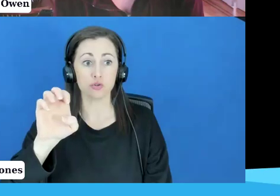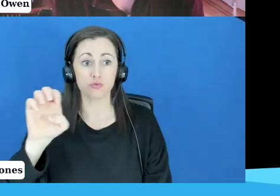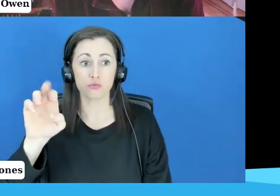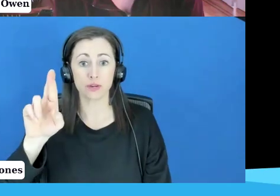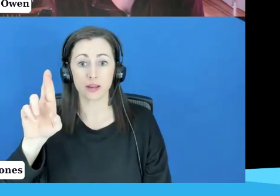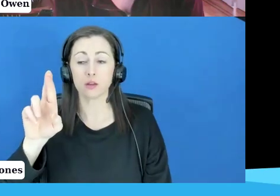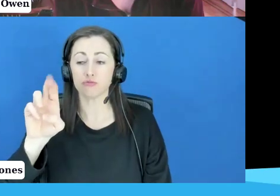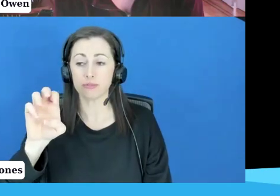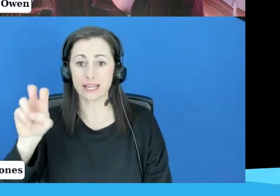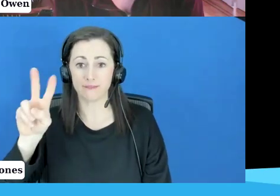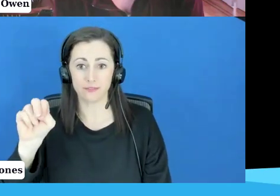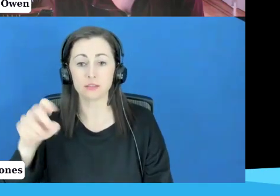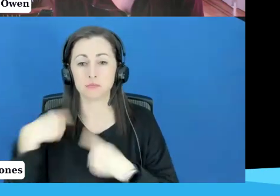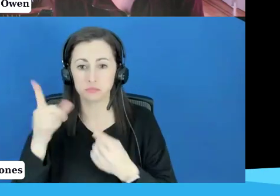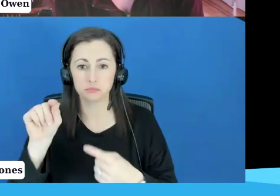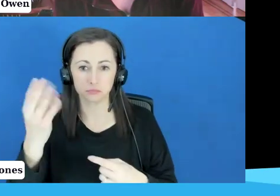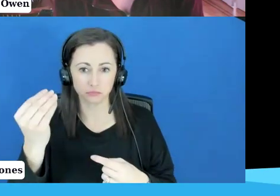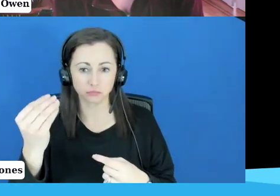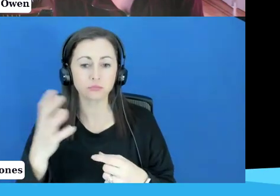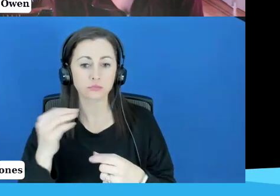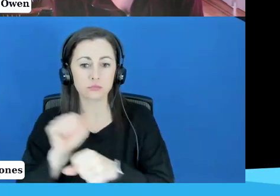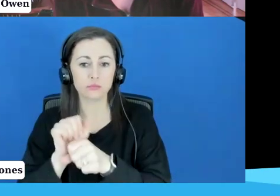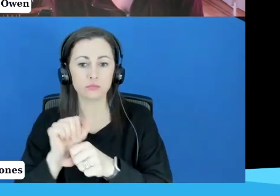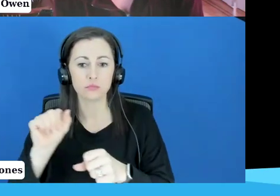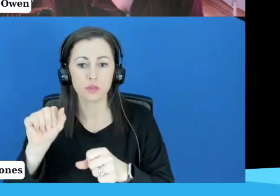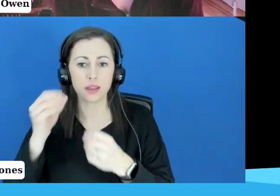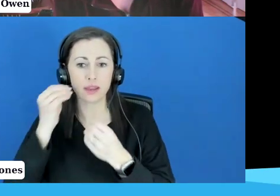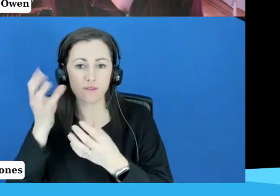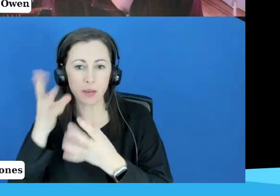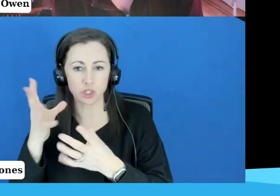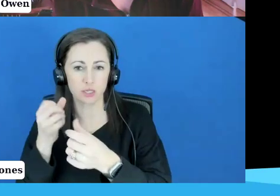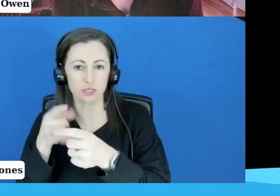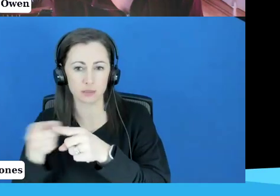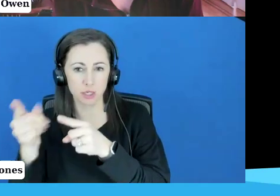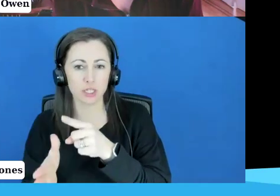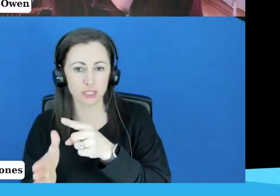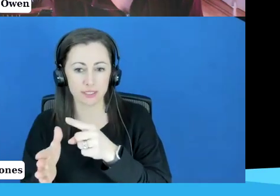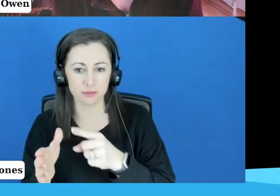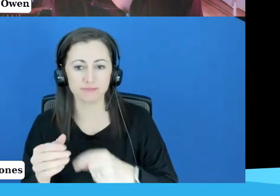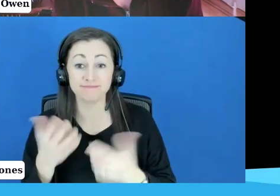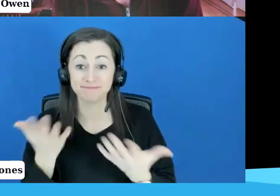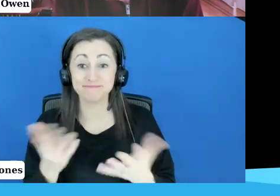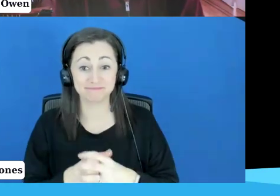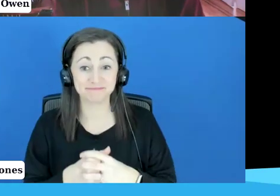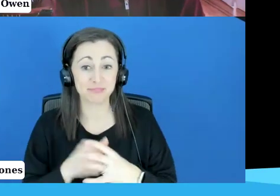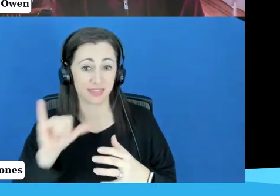and now I work on the NPRC side as an information specialist. That’s a little about me.